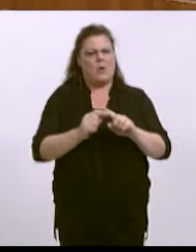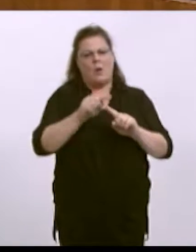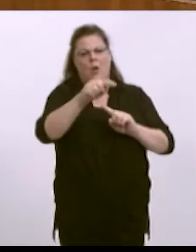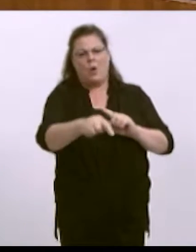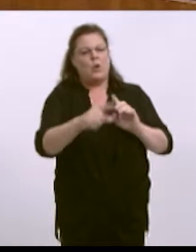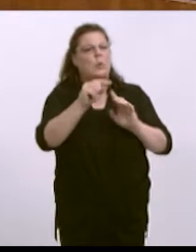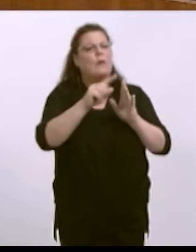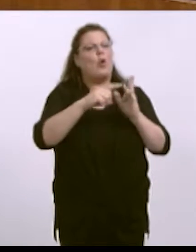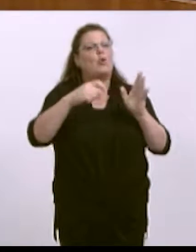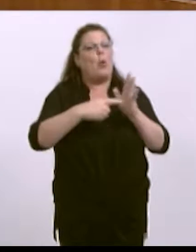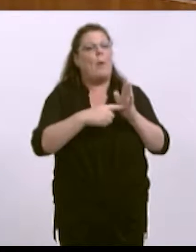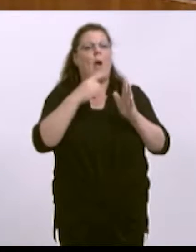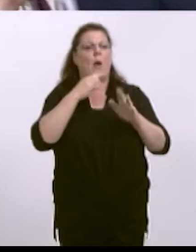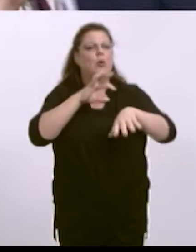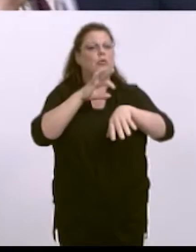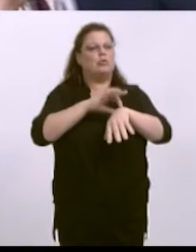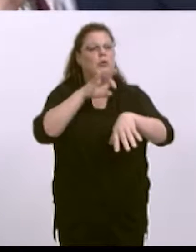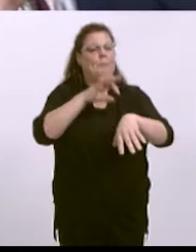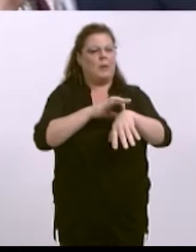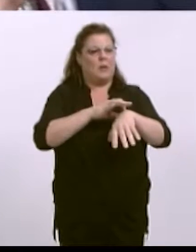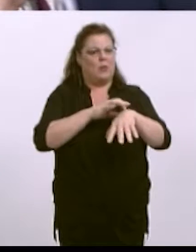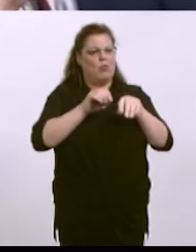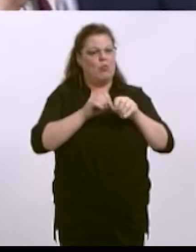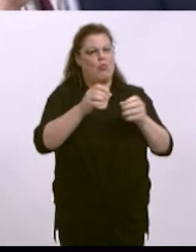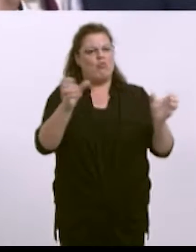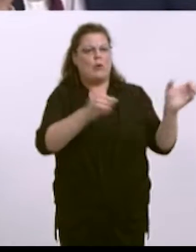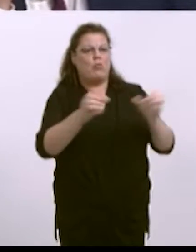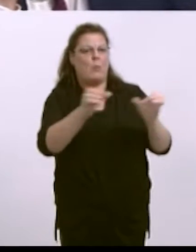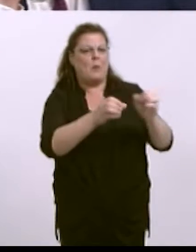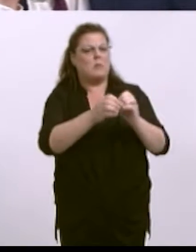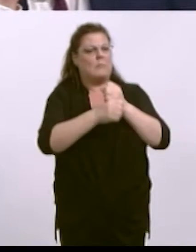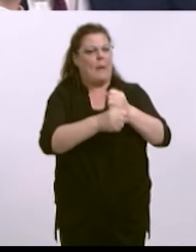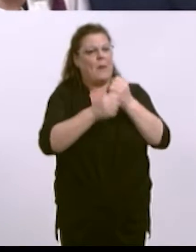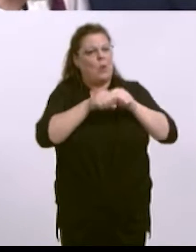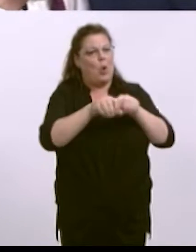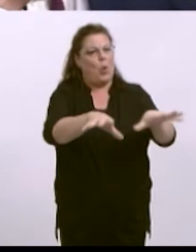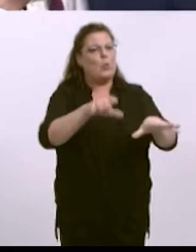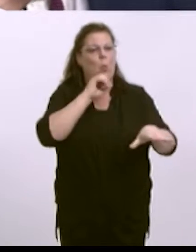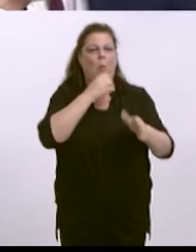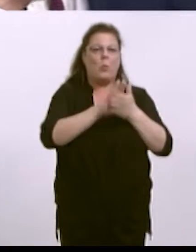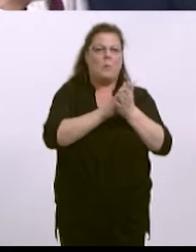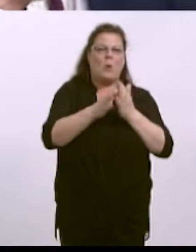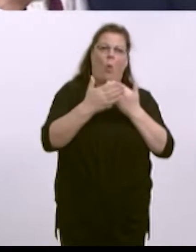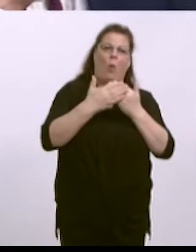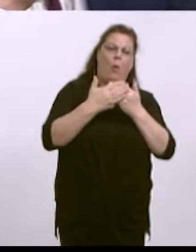our GP recruitment campaign in order to make sure that we attract more students and, indeed, practitioners to Wales. Neil Hamilton: Well, I thank the First Minister